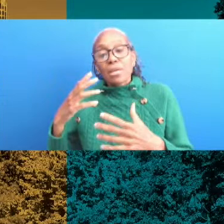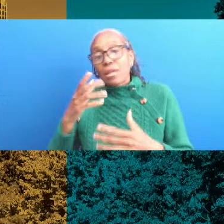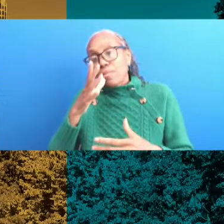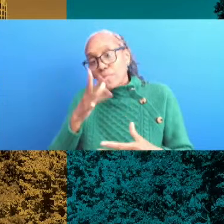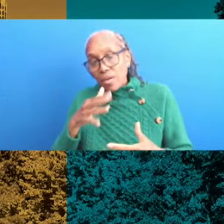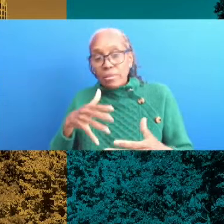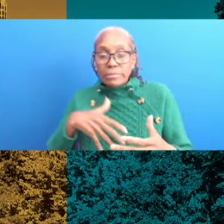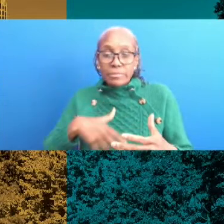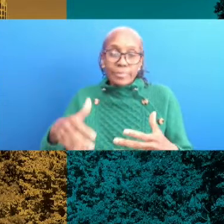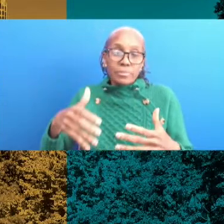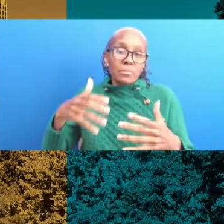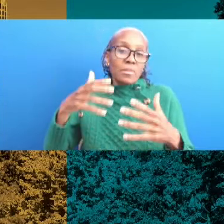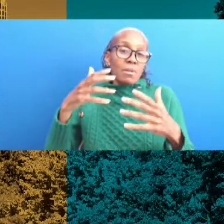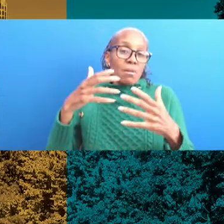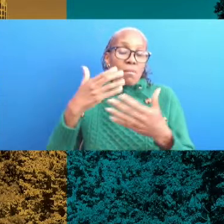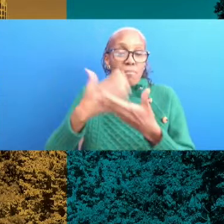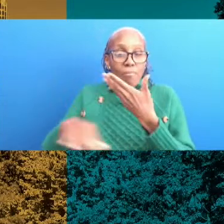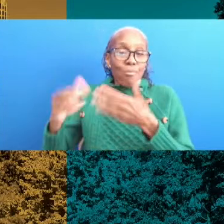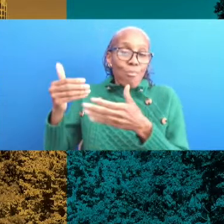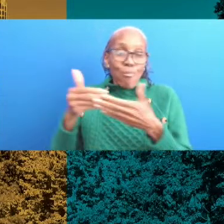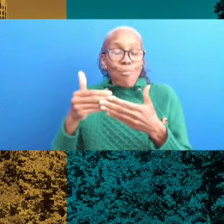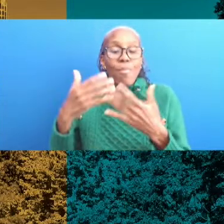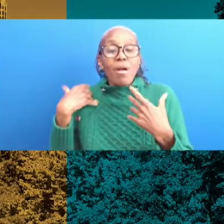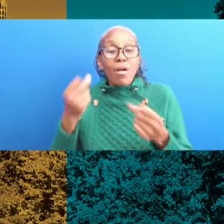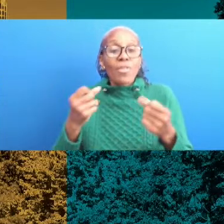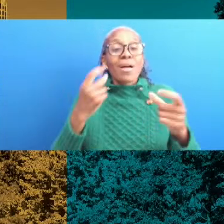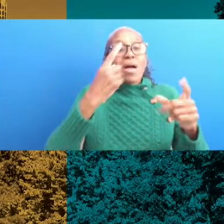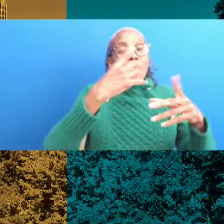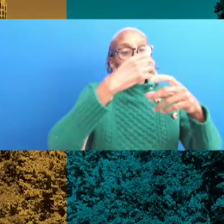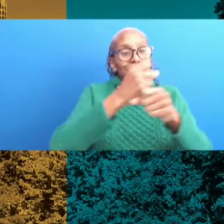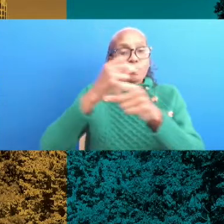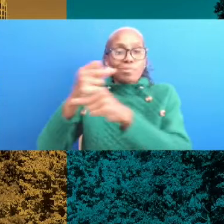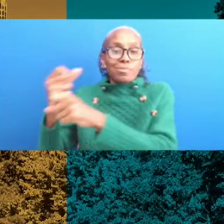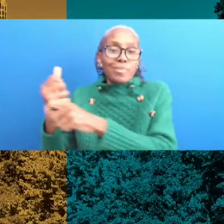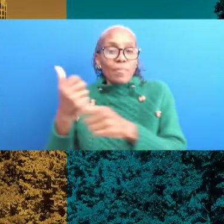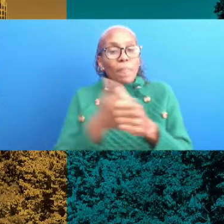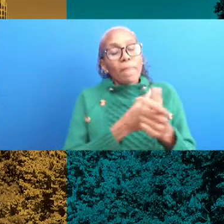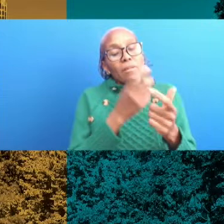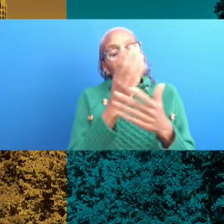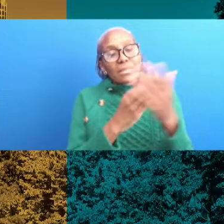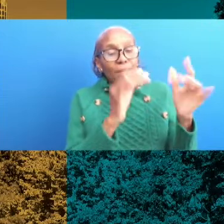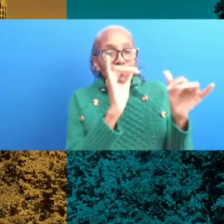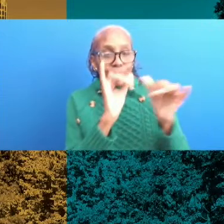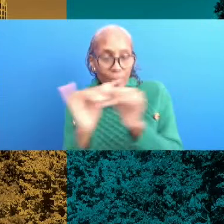PREVENTION AND MATERNAL AND INFANT HEALTH. I WILL TALK A LITTLE BIT ABOUT